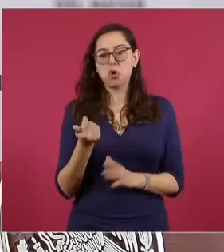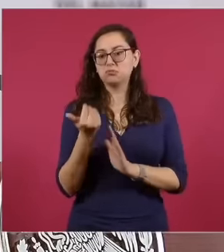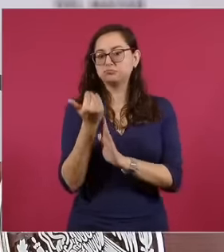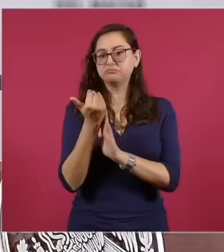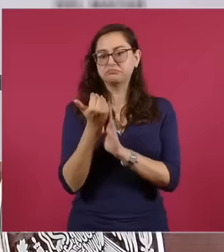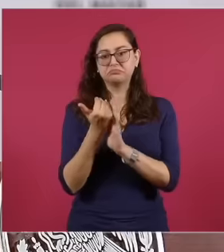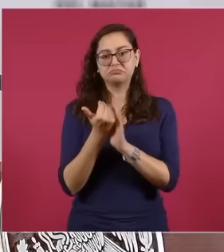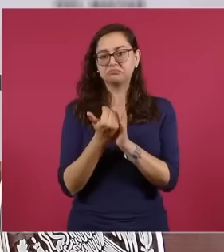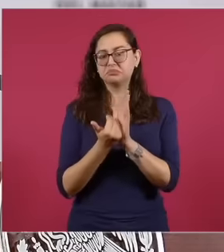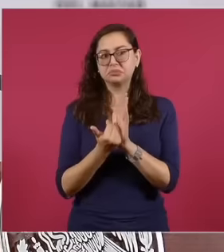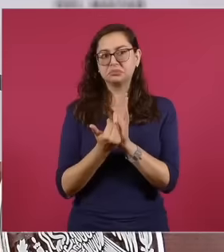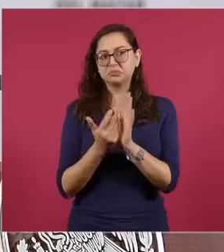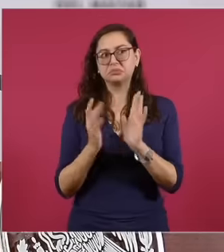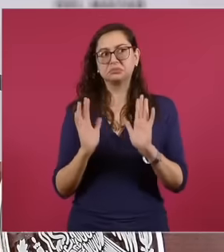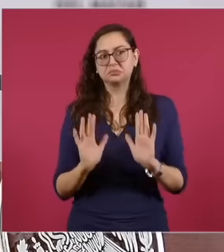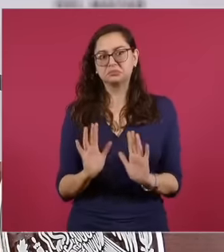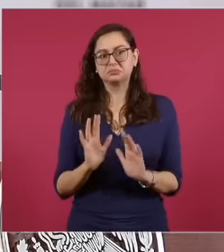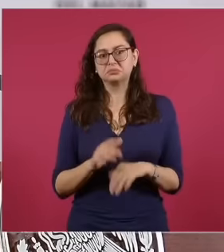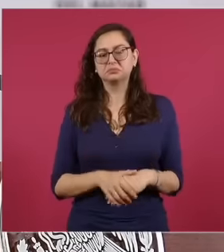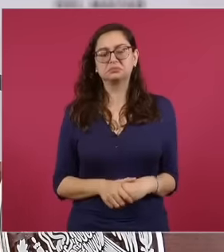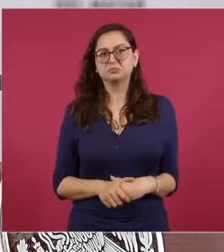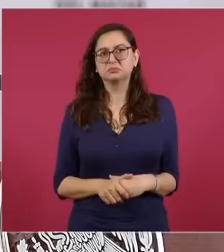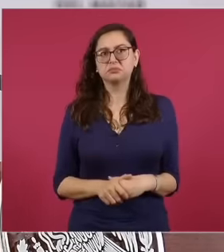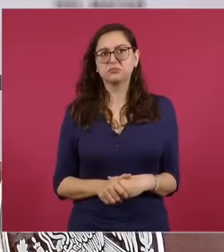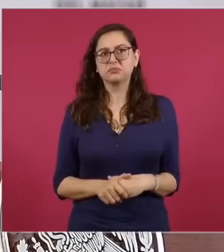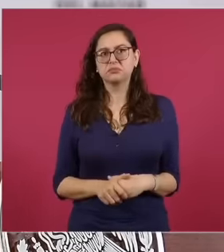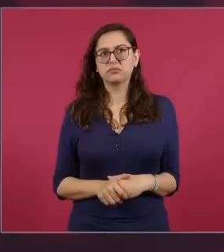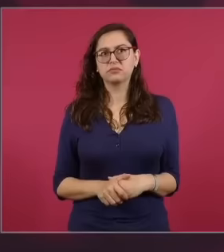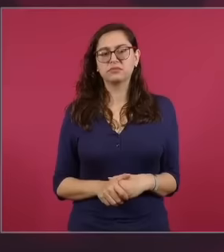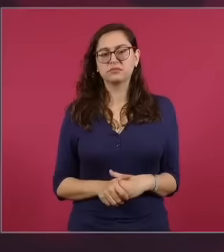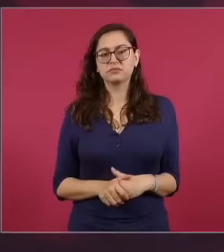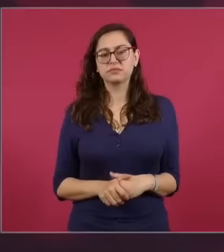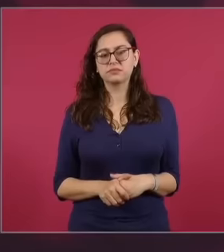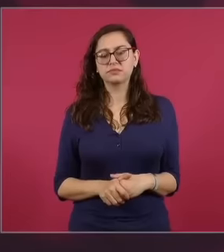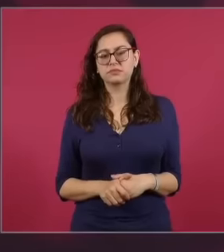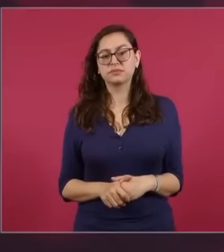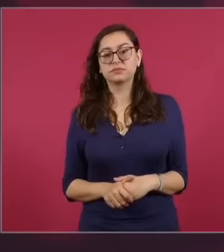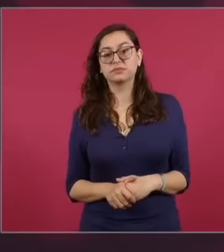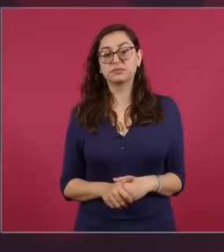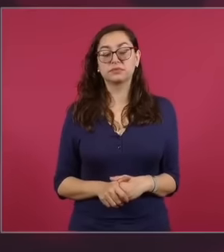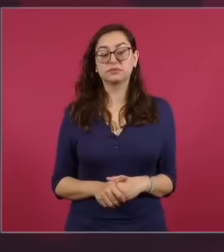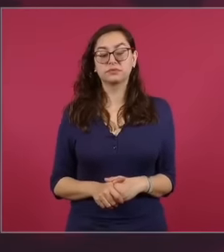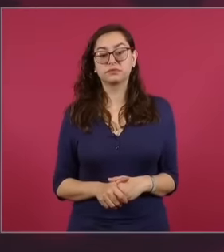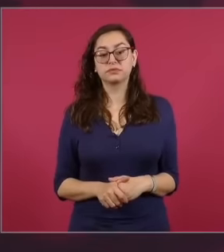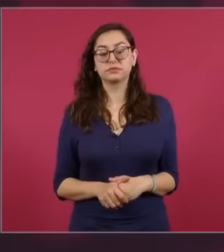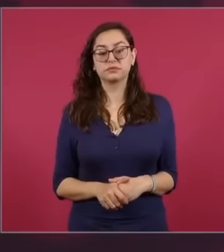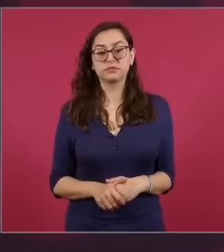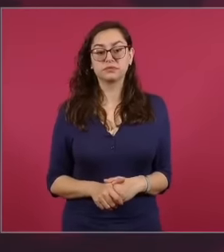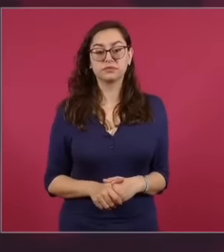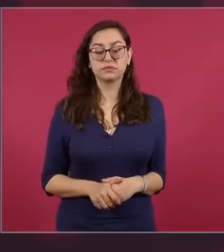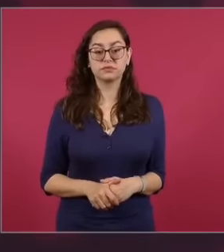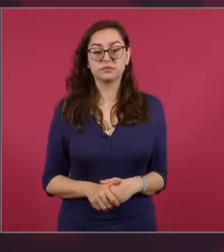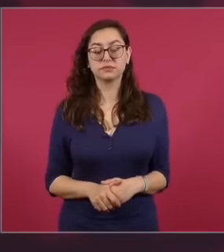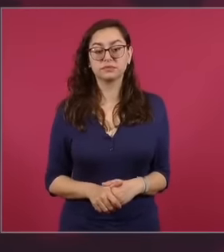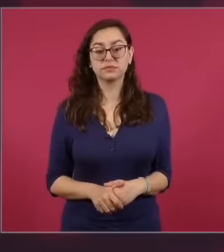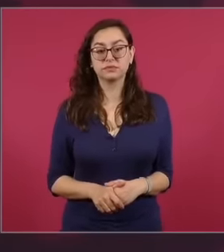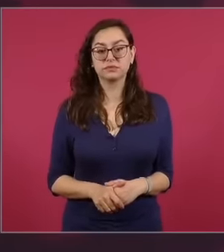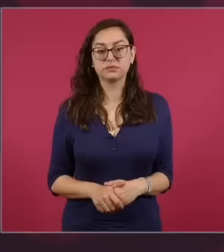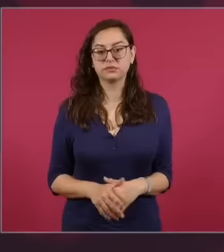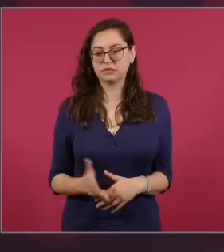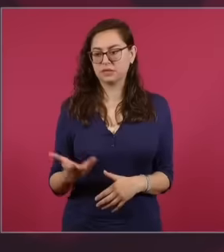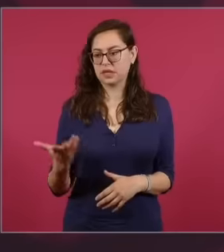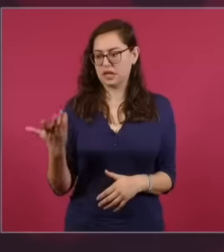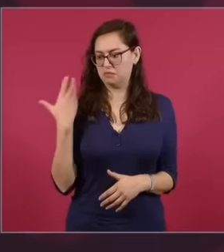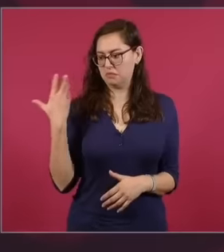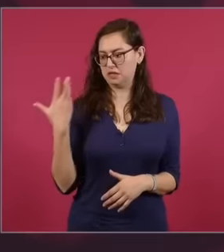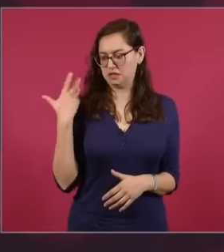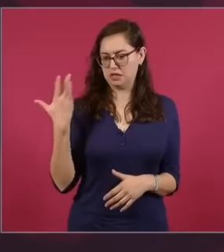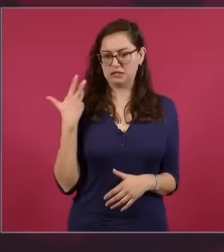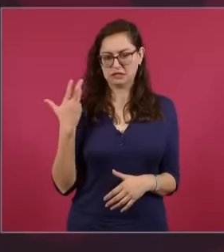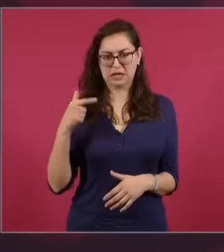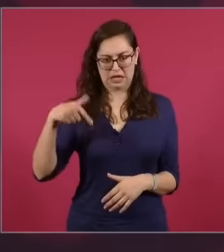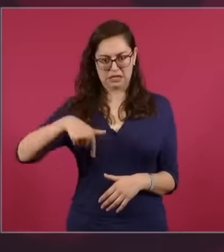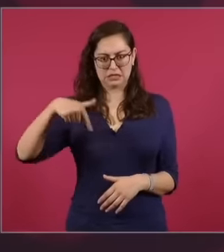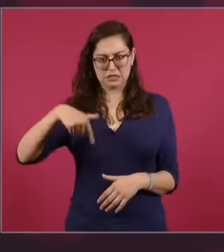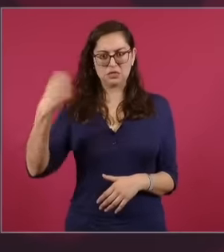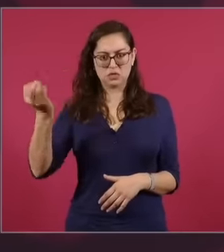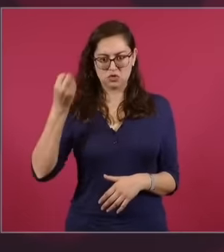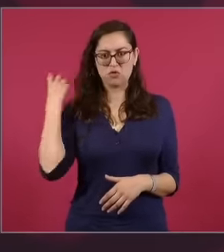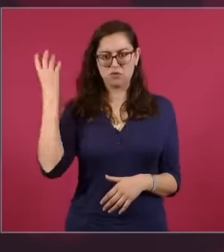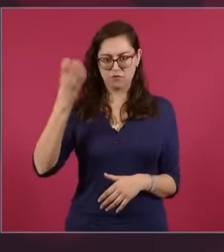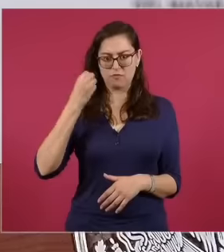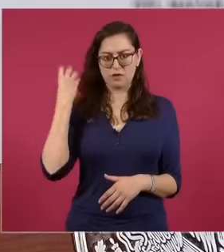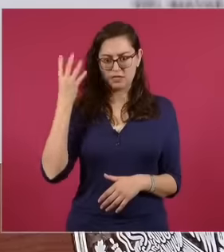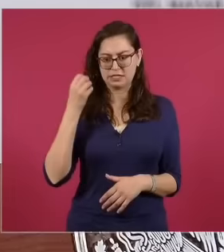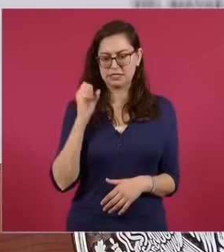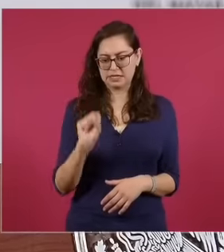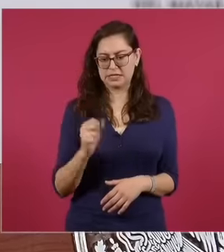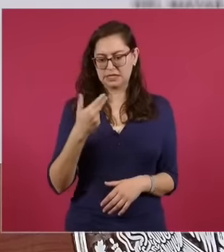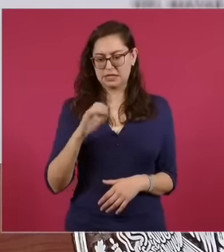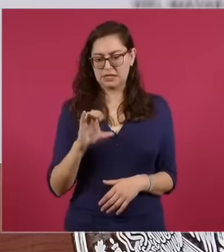external debt. Last time, our expert specialists from the Treasury came and talked